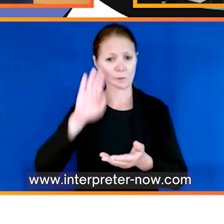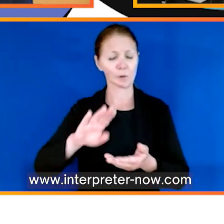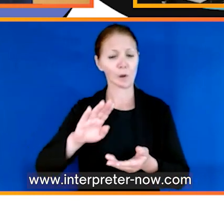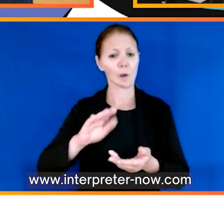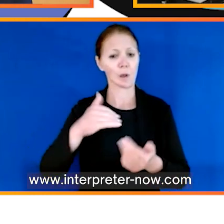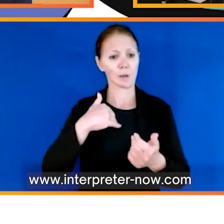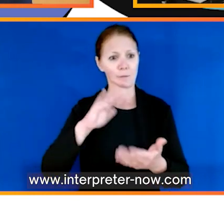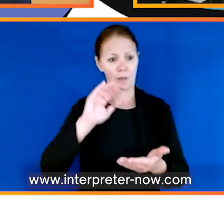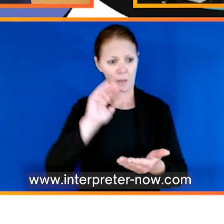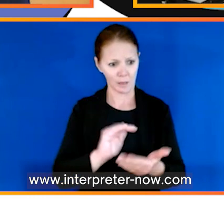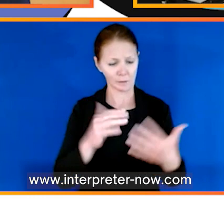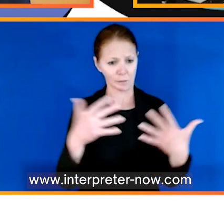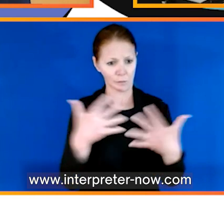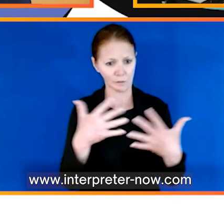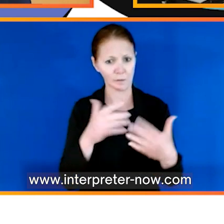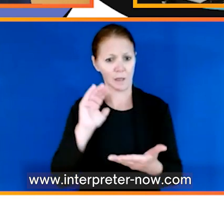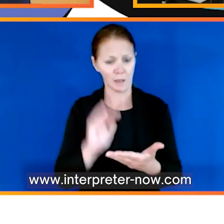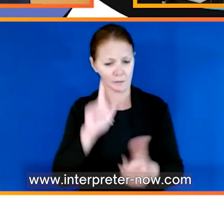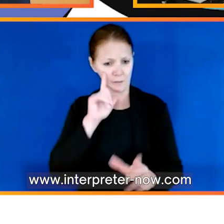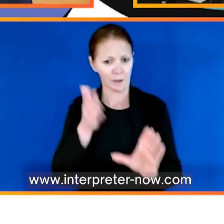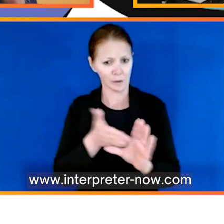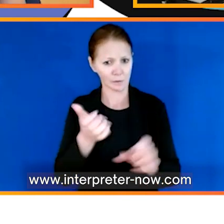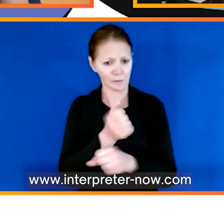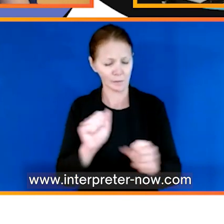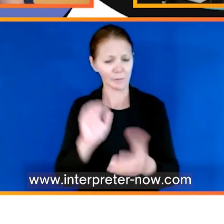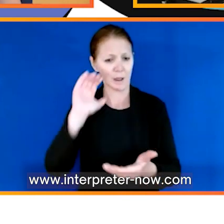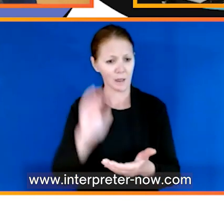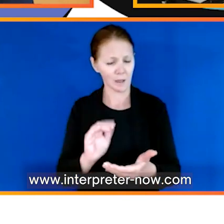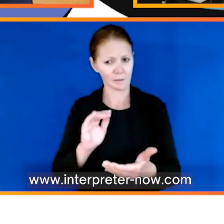response of stress, where everything is really shut down and they're just focused on what